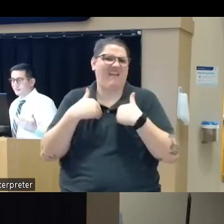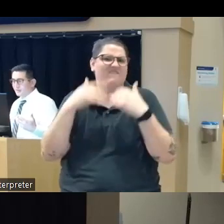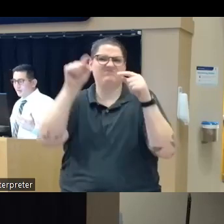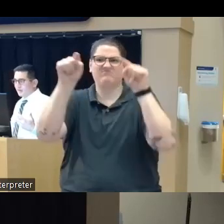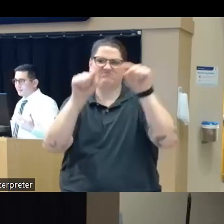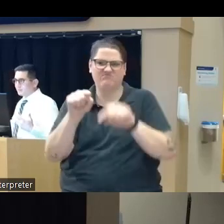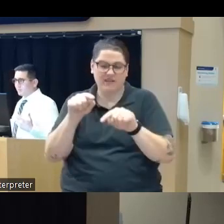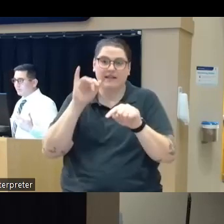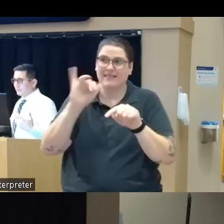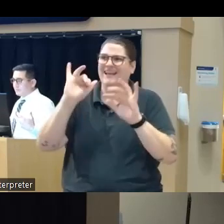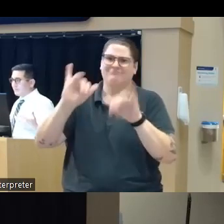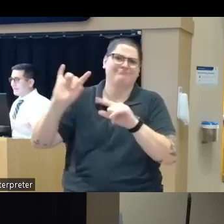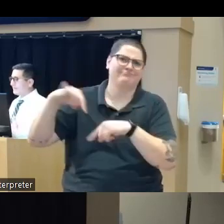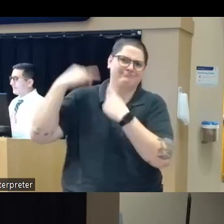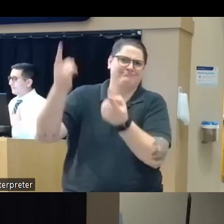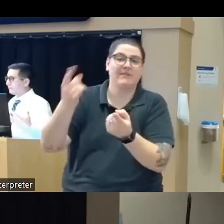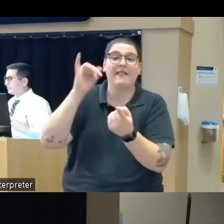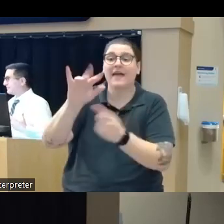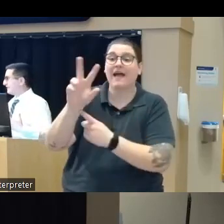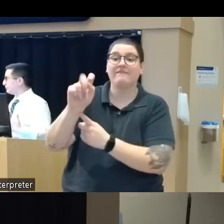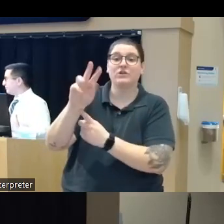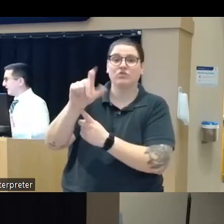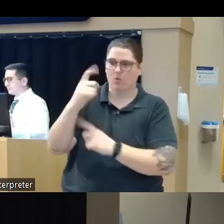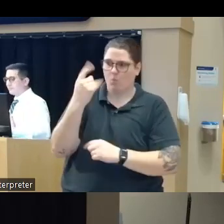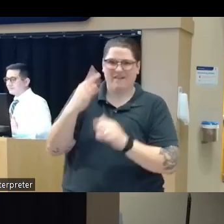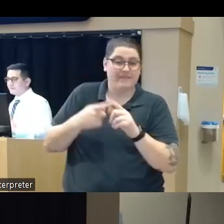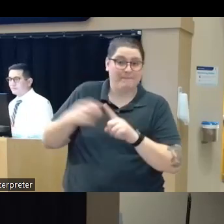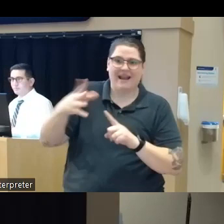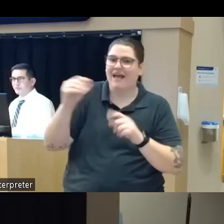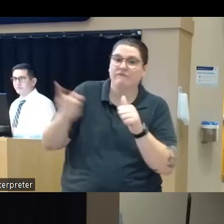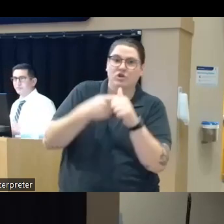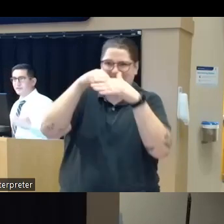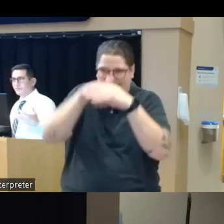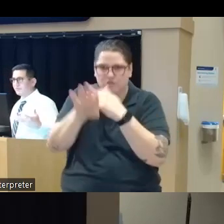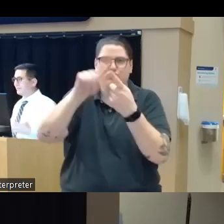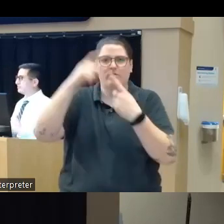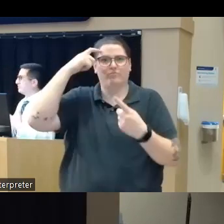it's one of the main and first entry Pathways into the brain so when you're thinking about infection